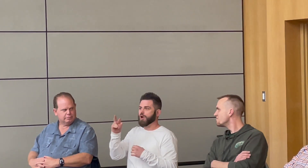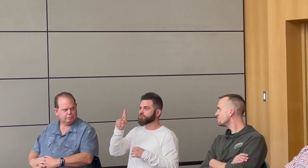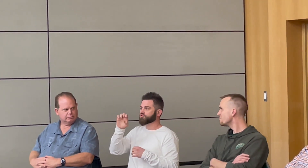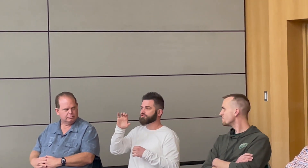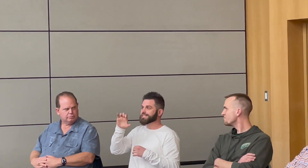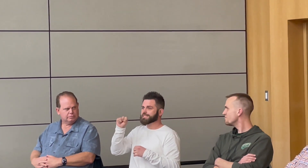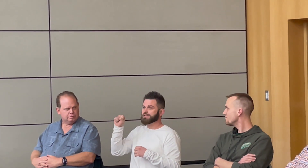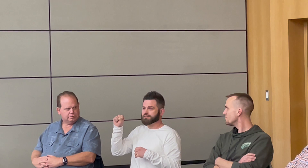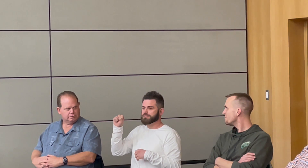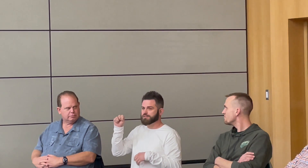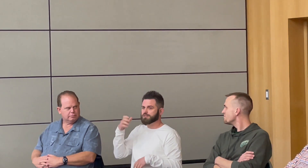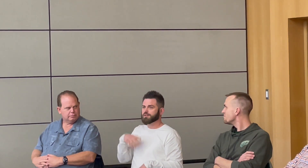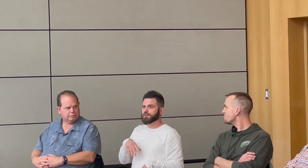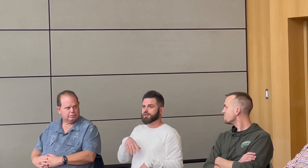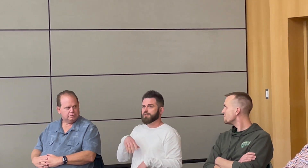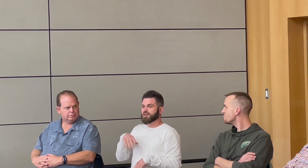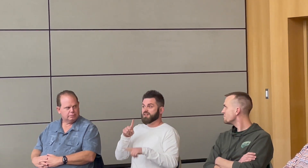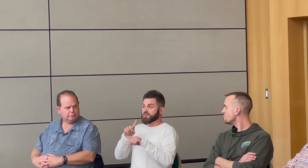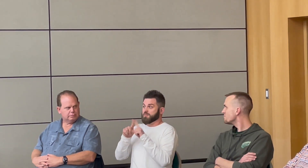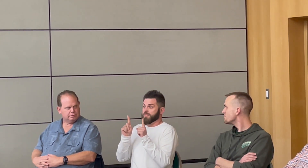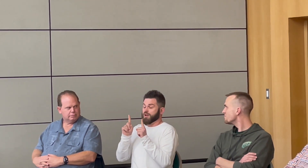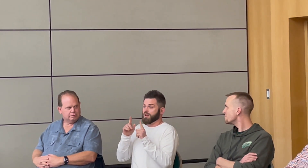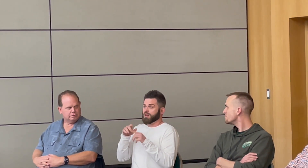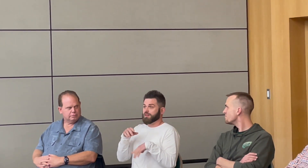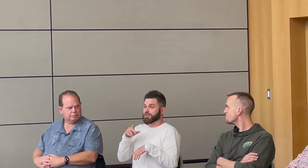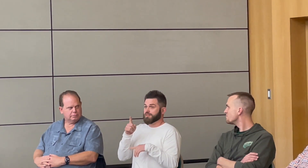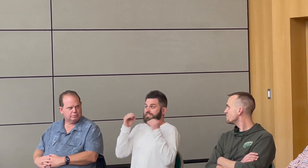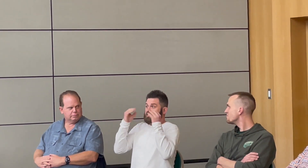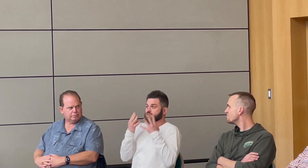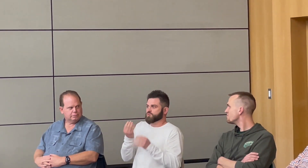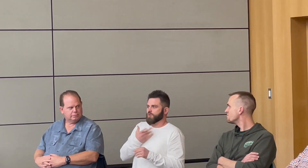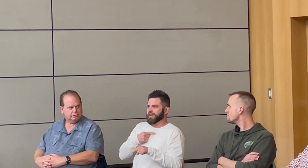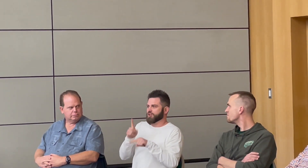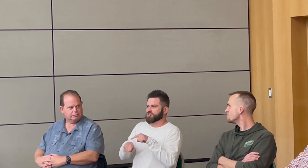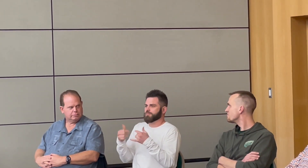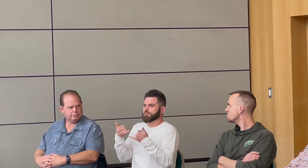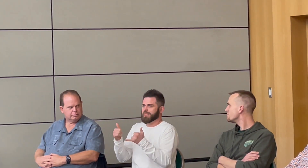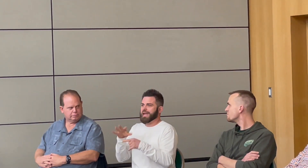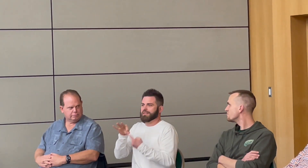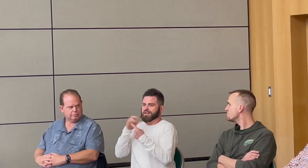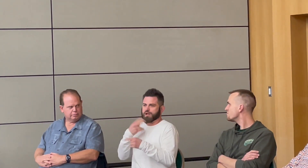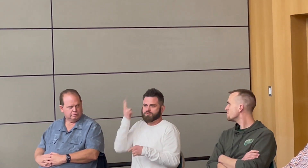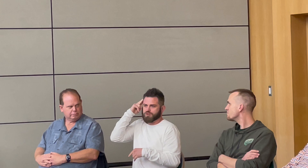I remember at 5 years old I wanted to go out to recess but the teacher told me that I was